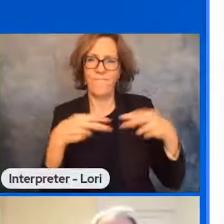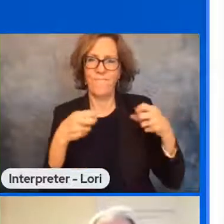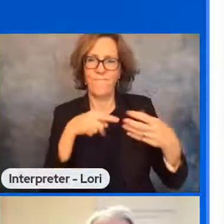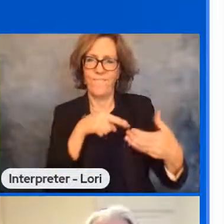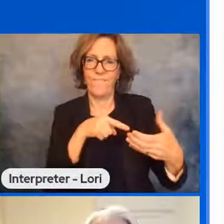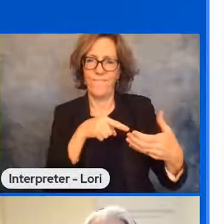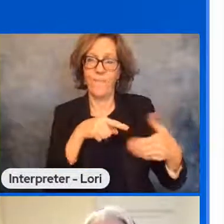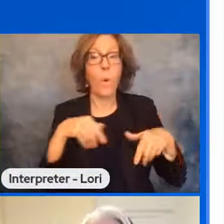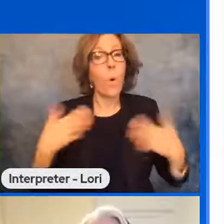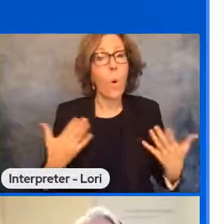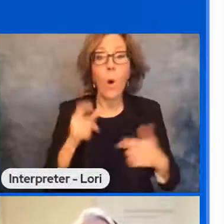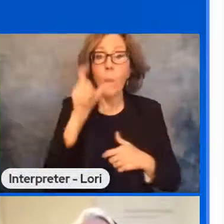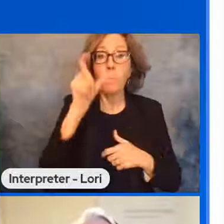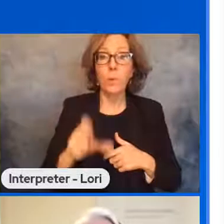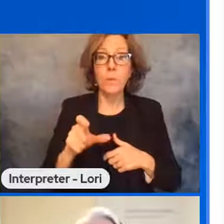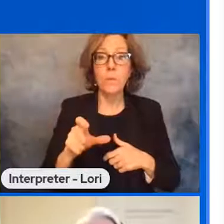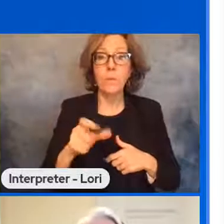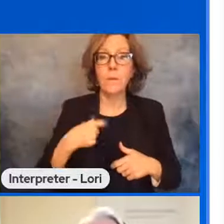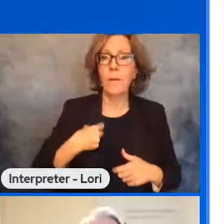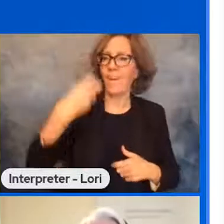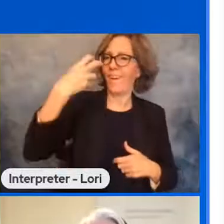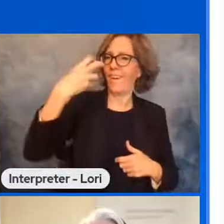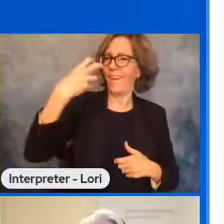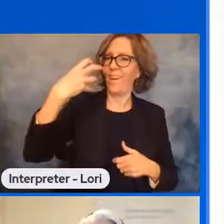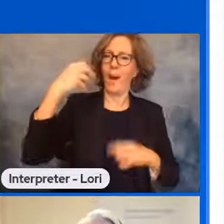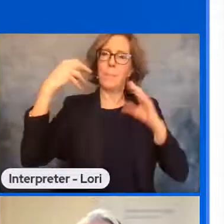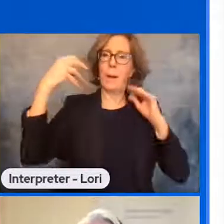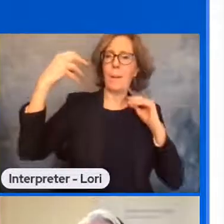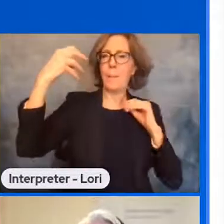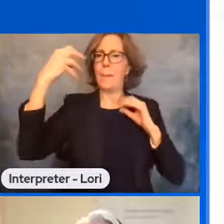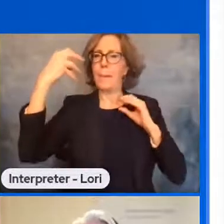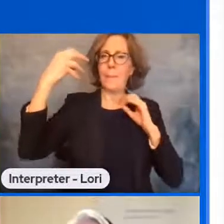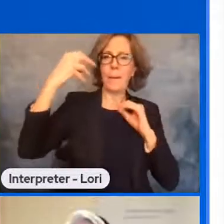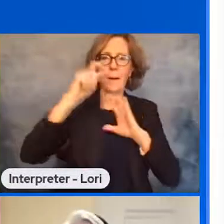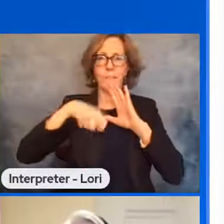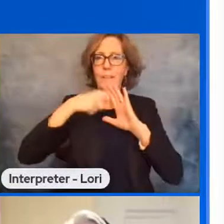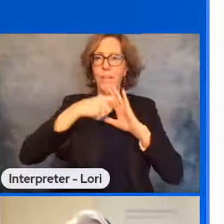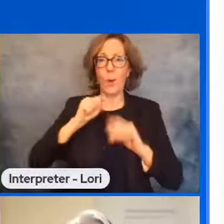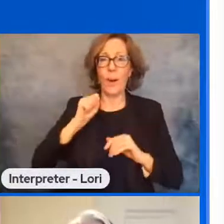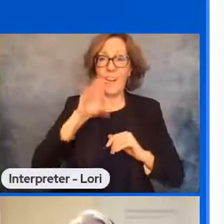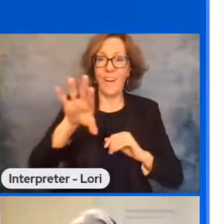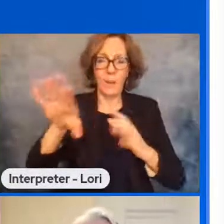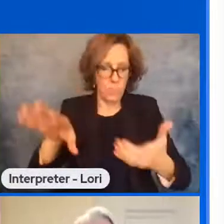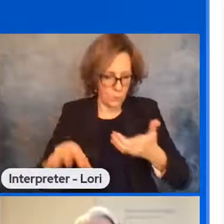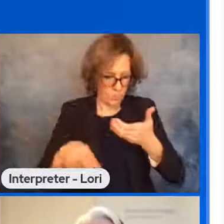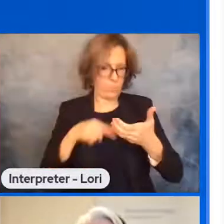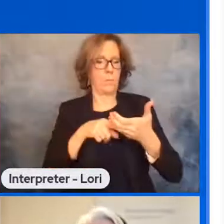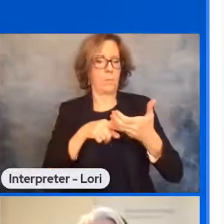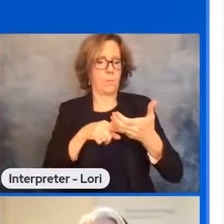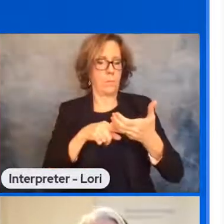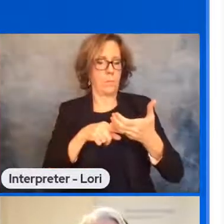themselves, you get this too. And this is done locally, so there's no data charges, and it's private.